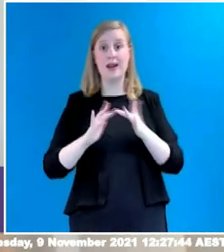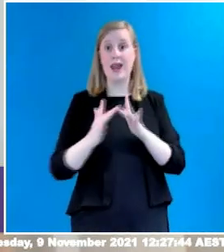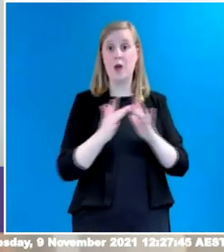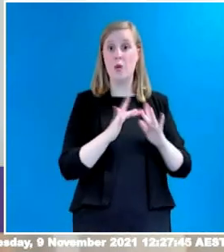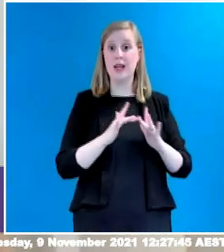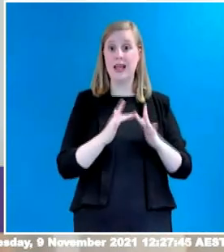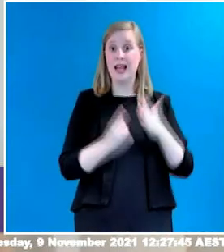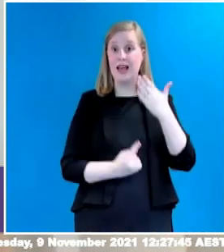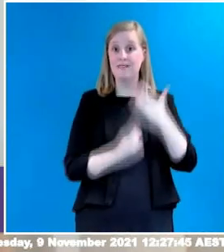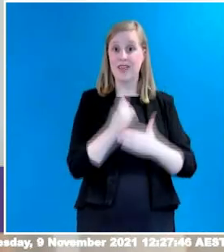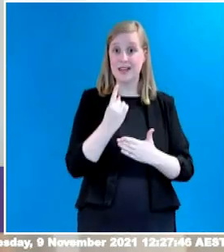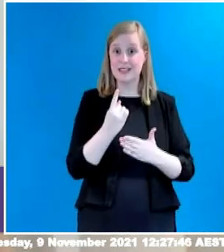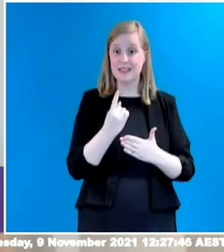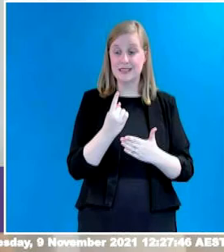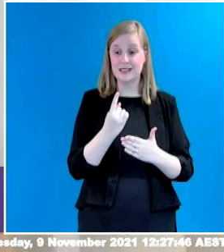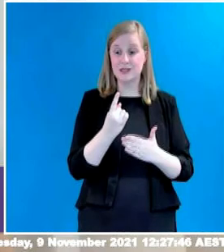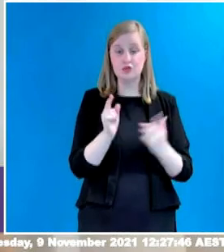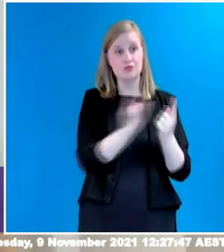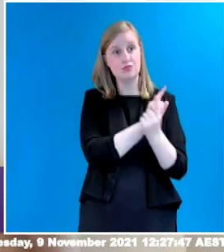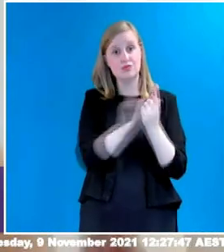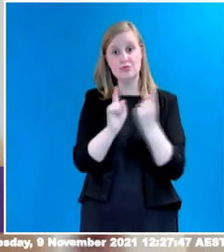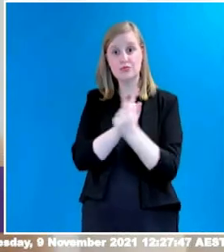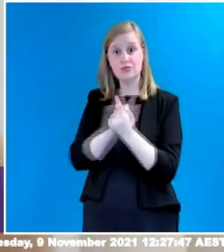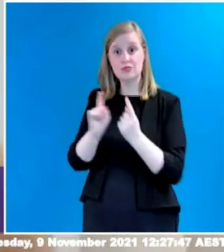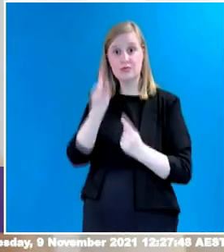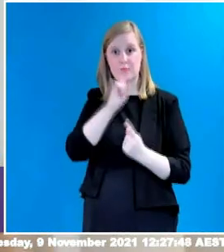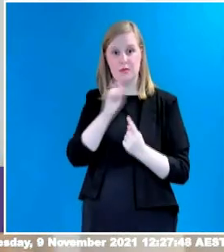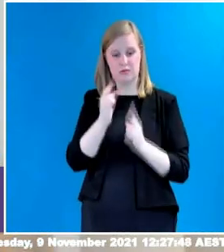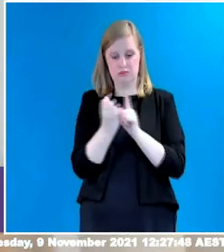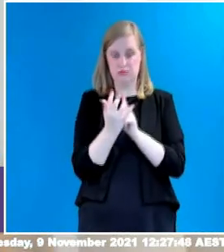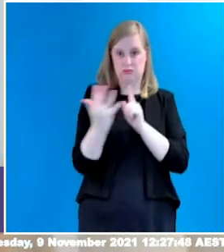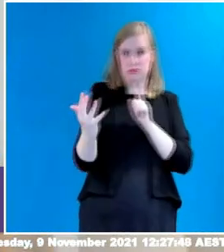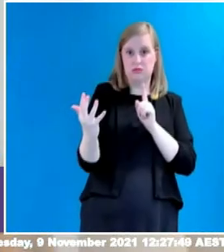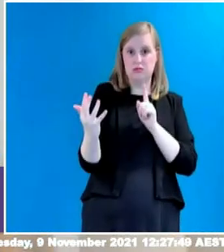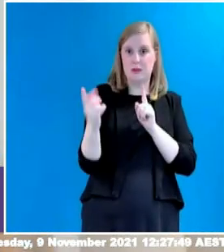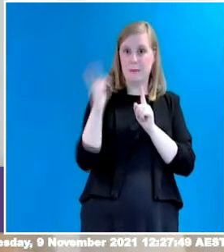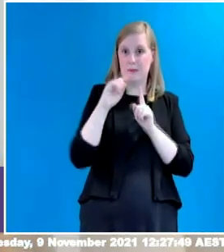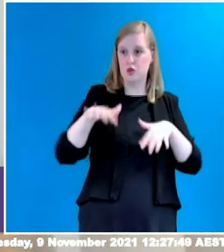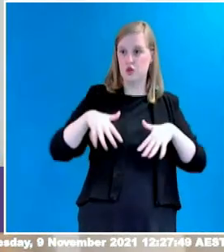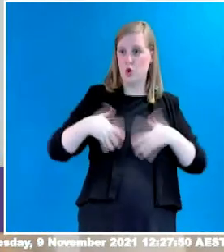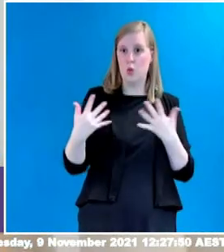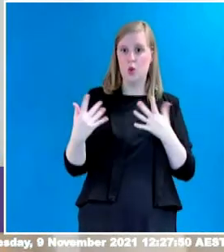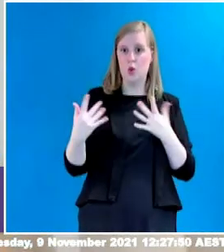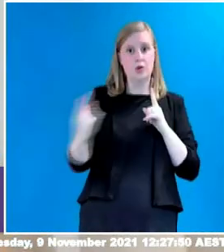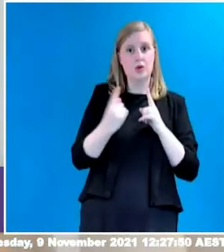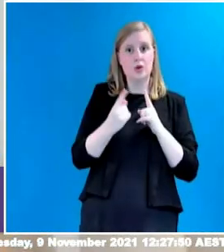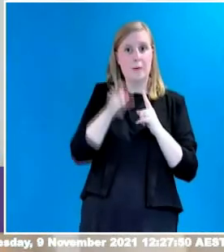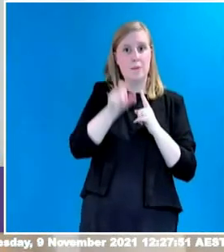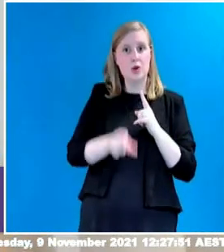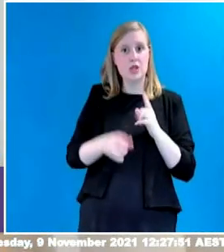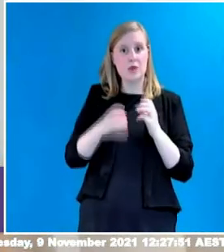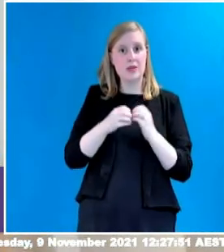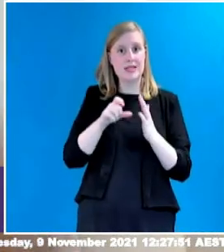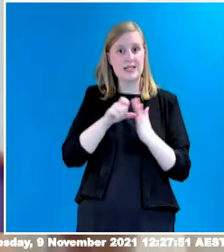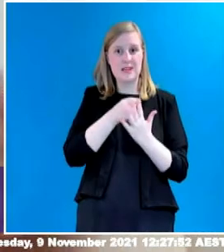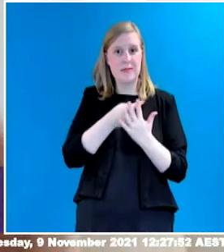and at those networking events, people just don't want to know the disabled people in the room so they tend to ignore us or sideline us, unless we have